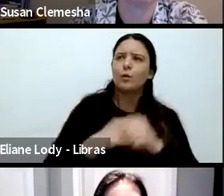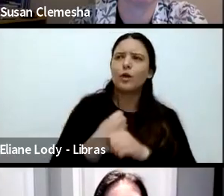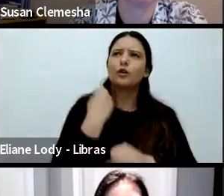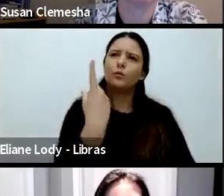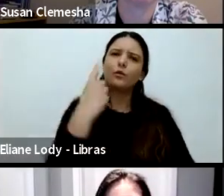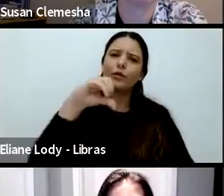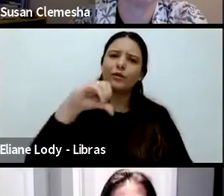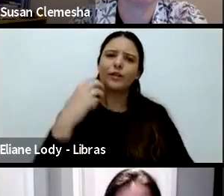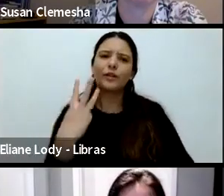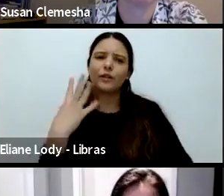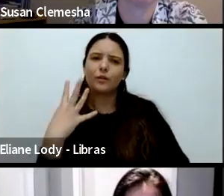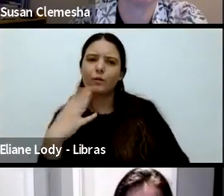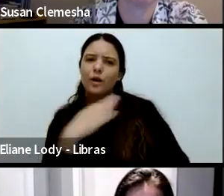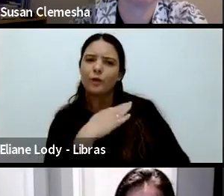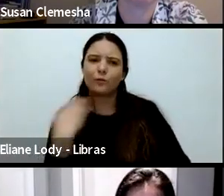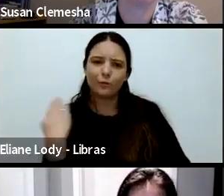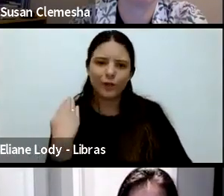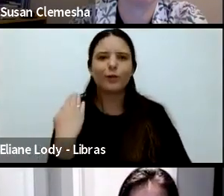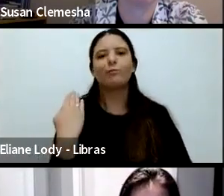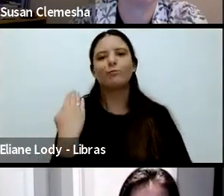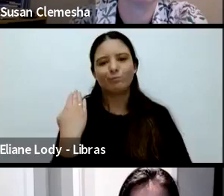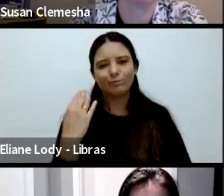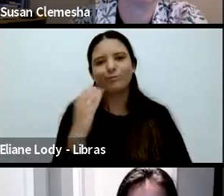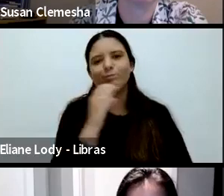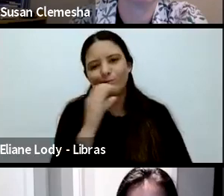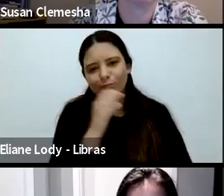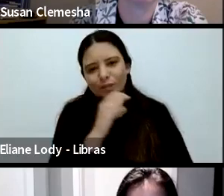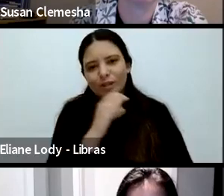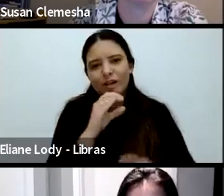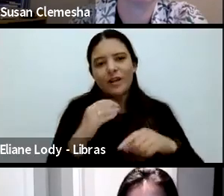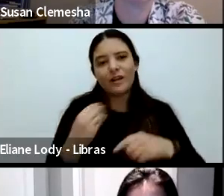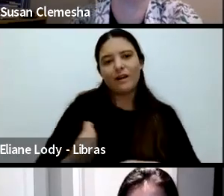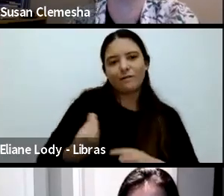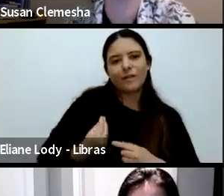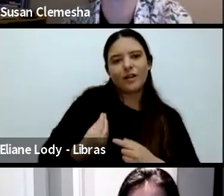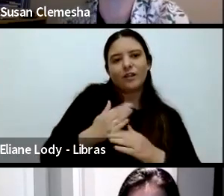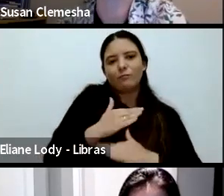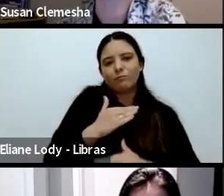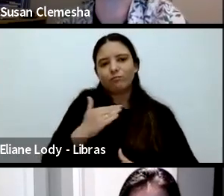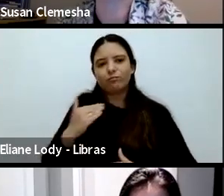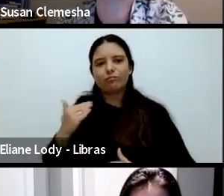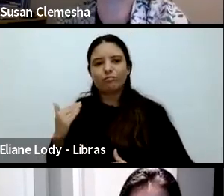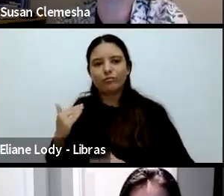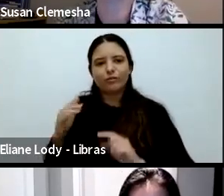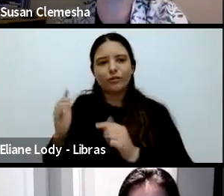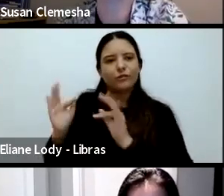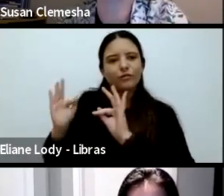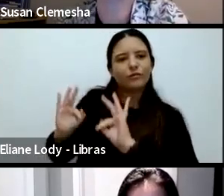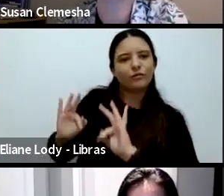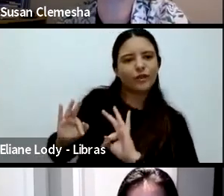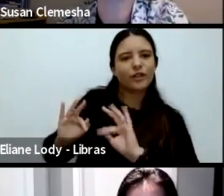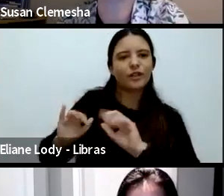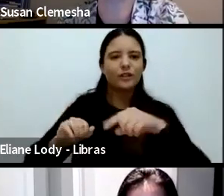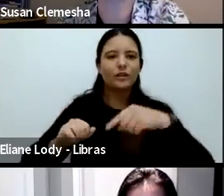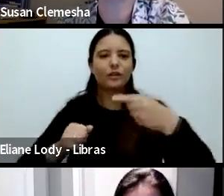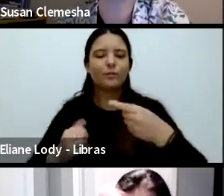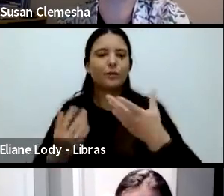fast by the gods he died in 1934. 4, and the unknown And at the end of his life he was, he was an outlet. He had been, he was on